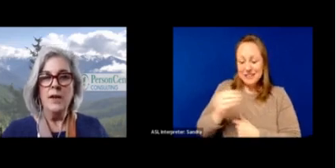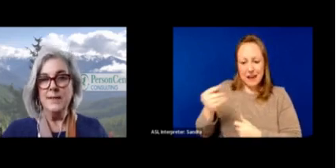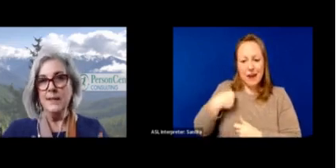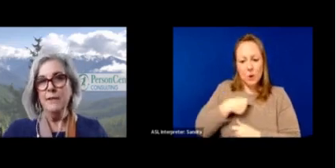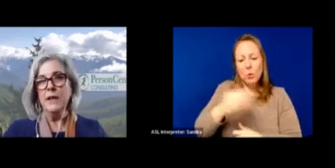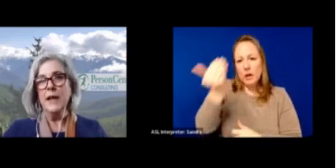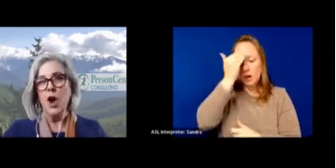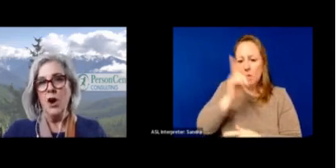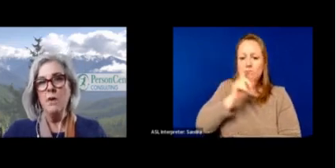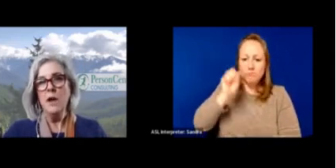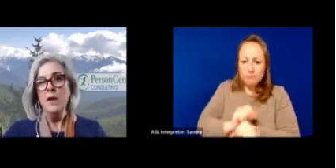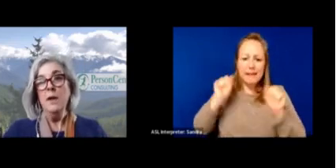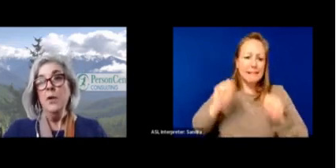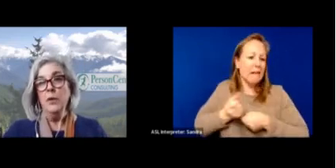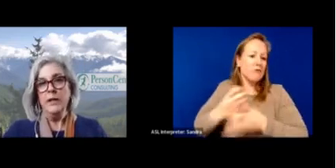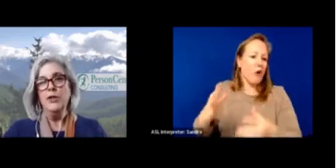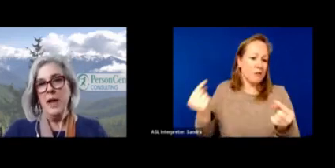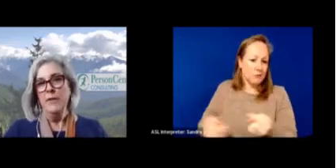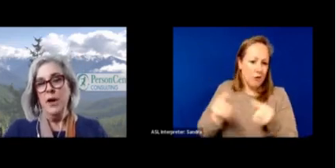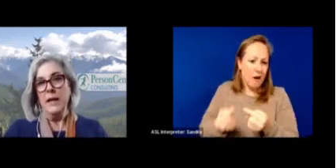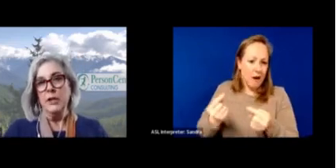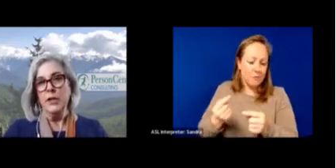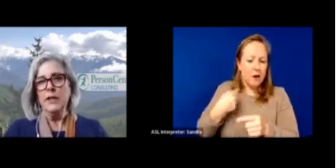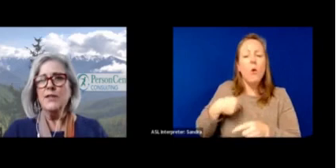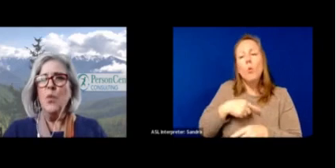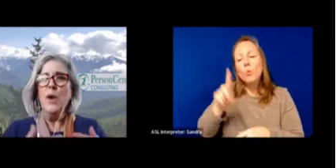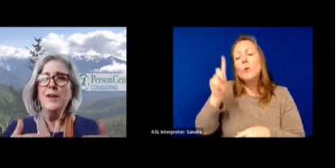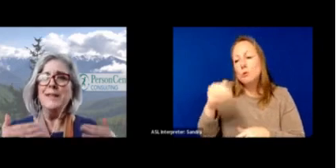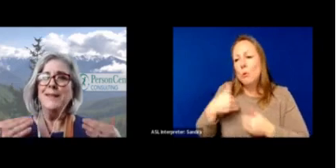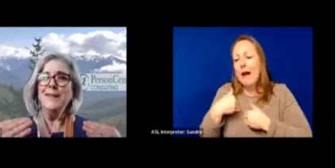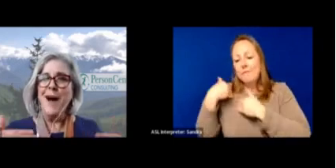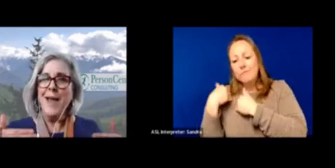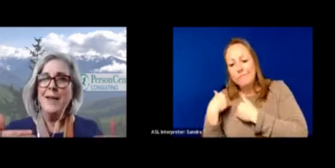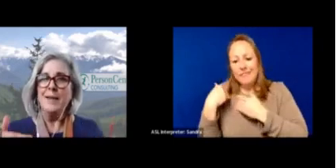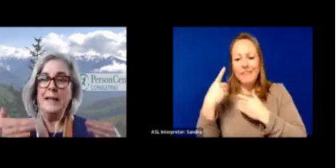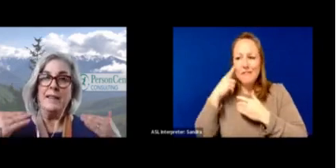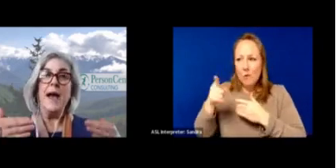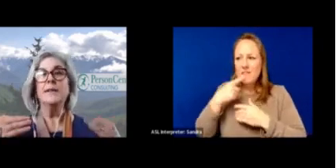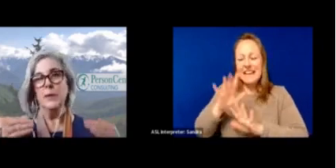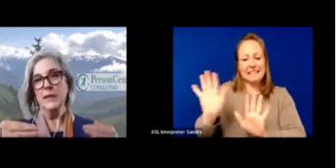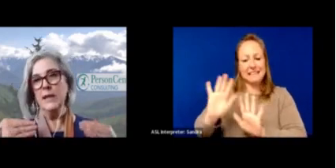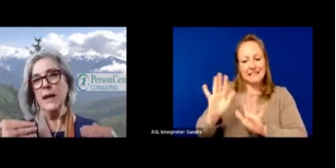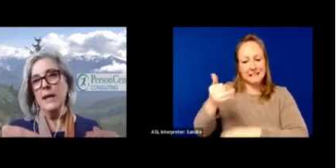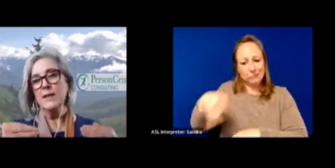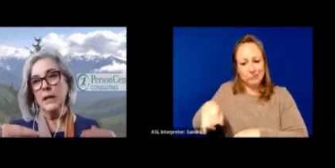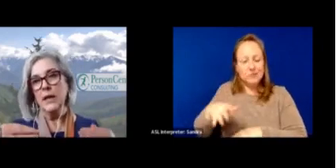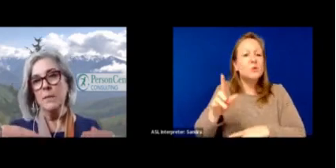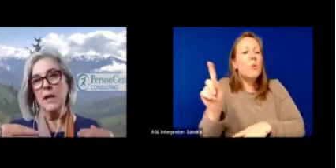really going to be about is helping you find a structured way to draw that line between supportive learning and